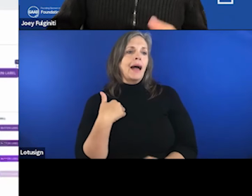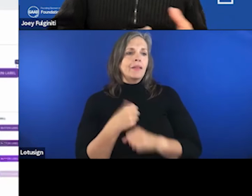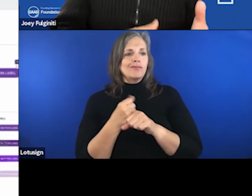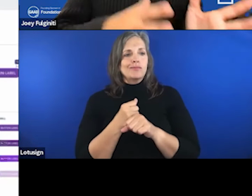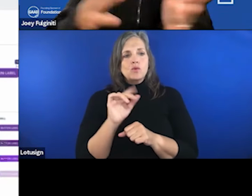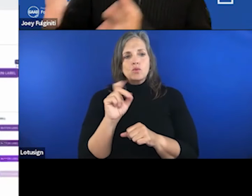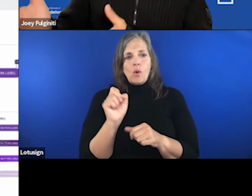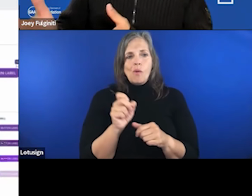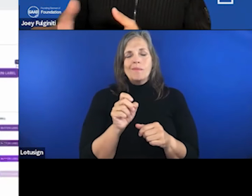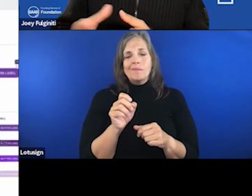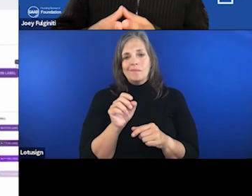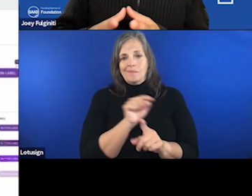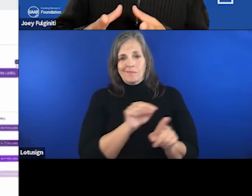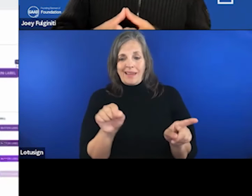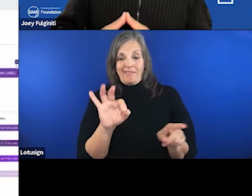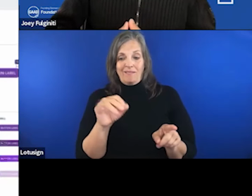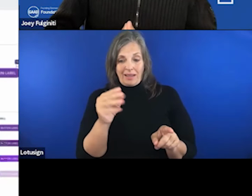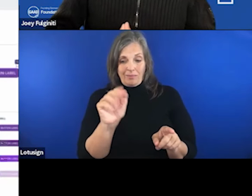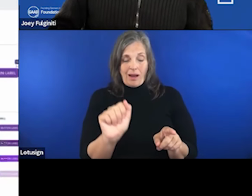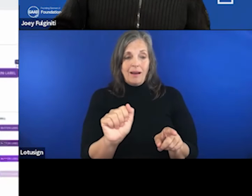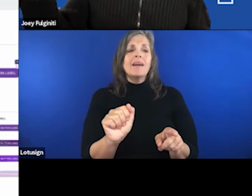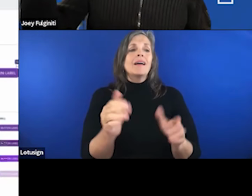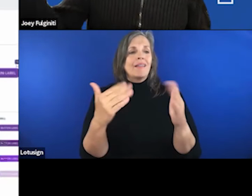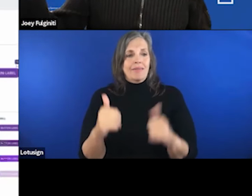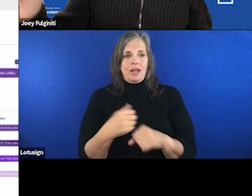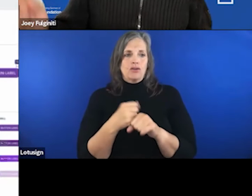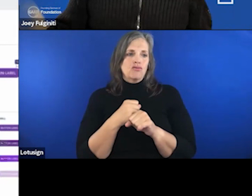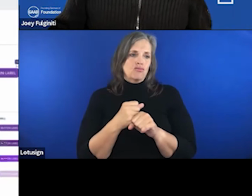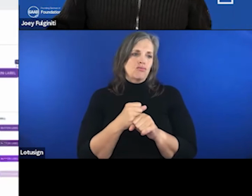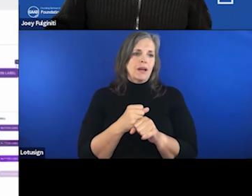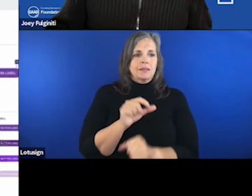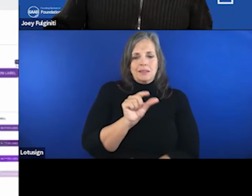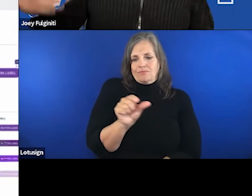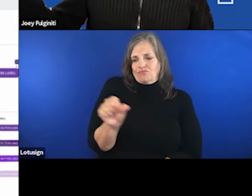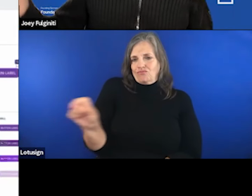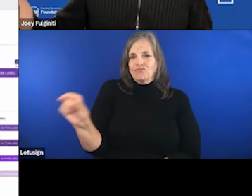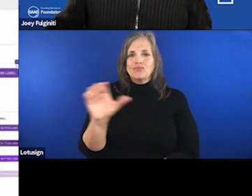once they do this in sigma this also creates code snippets it creates css snippets so the developers